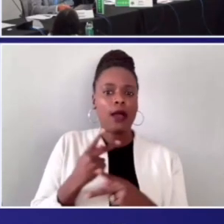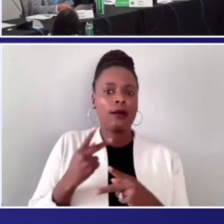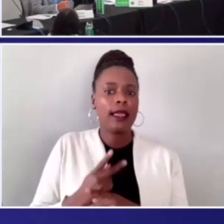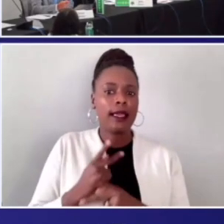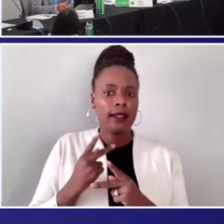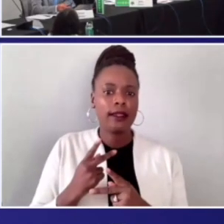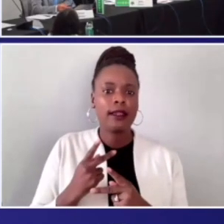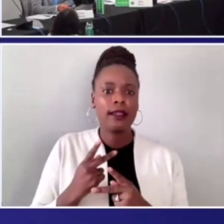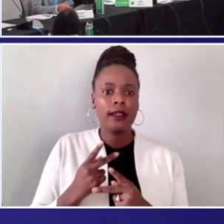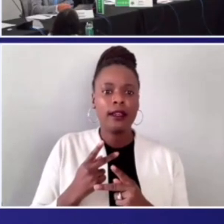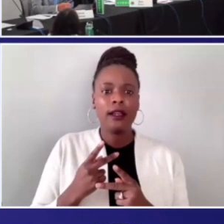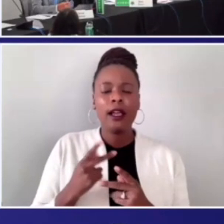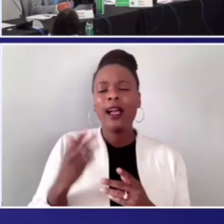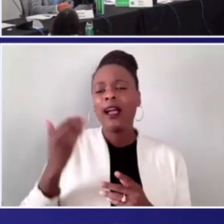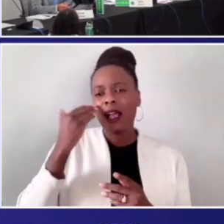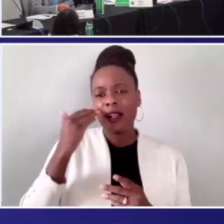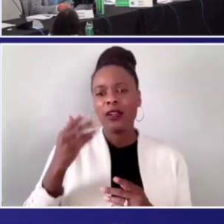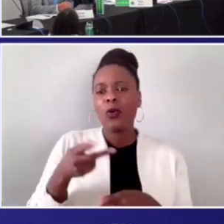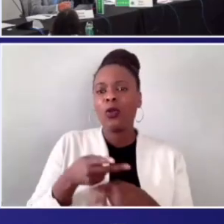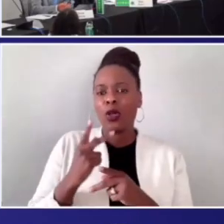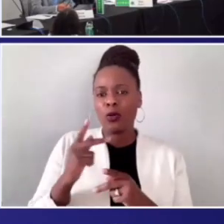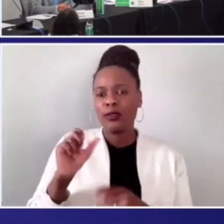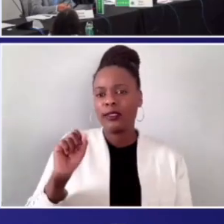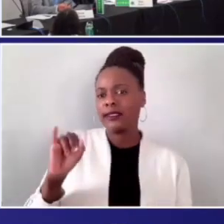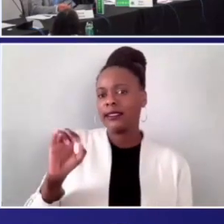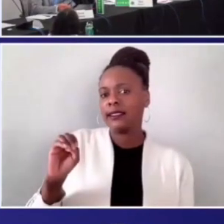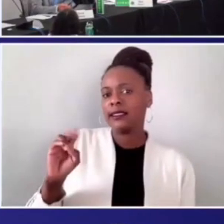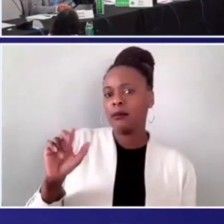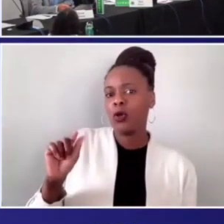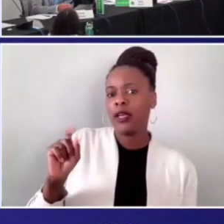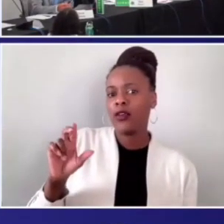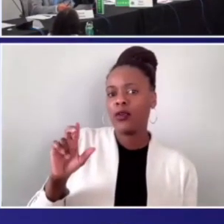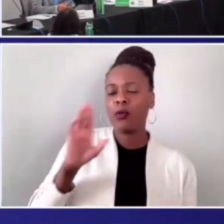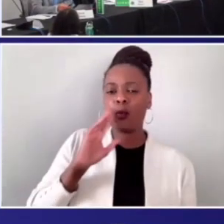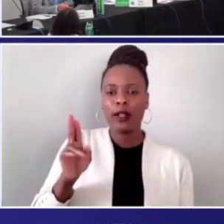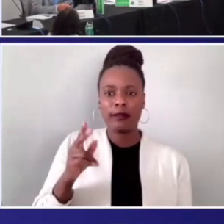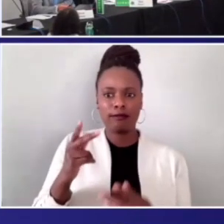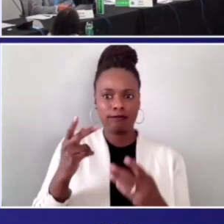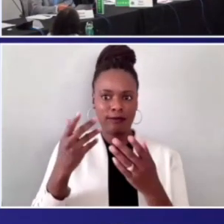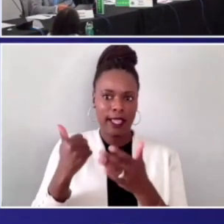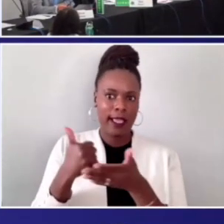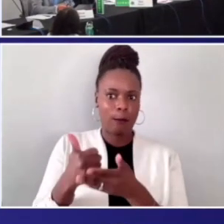And I know the loan simulator will probably be able to sort through all of that out, but people that question --